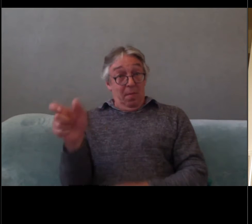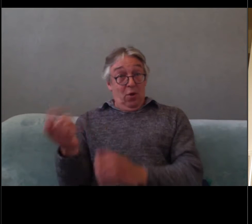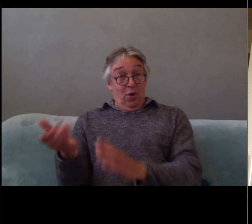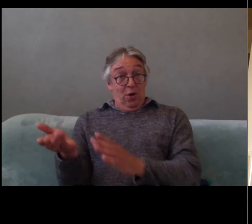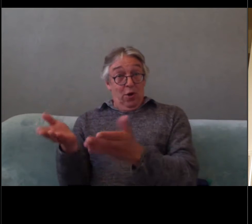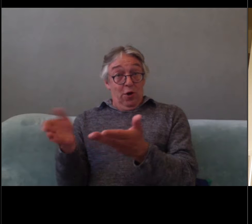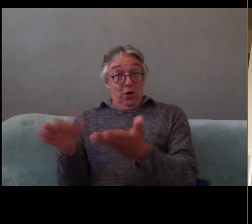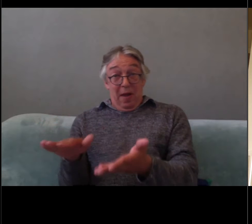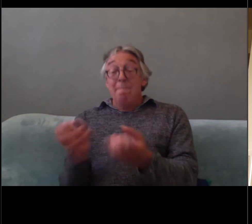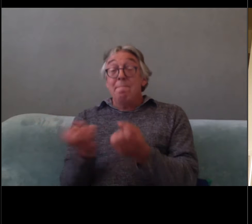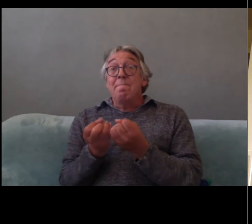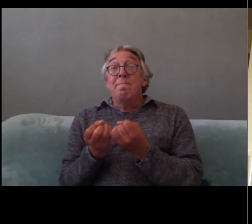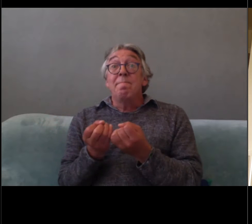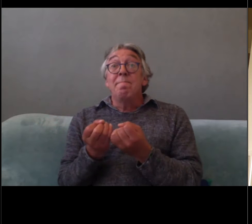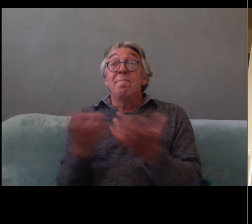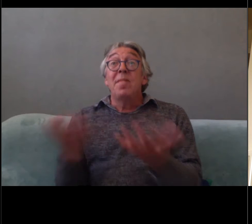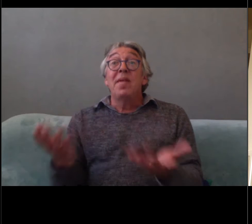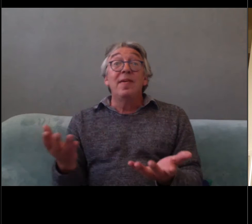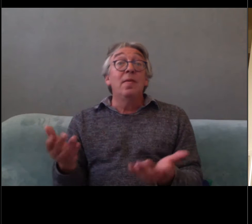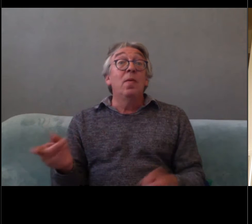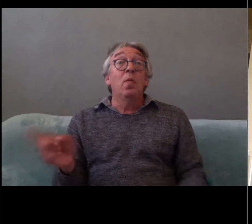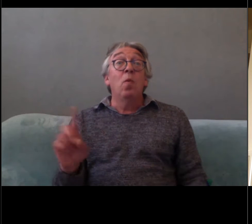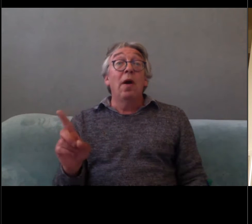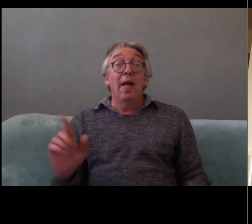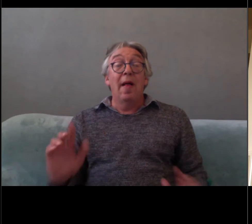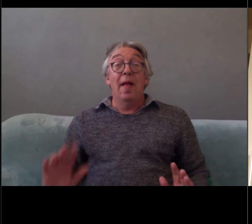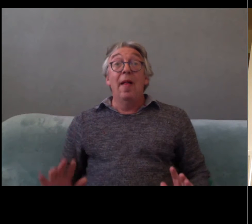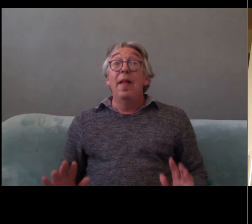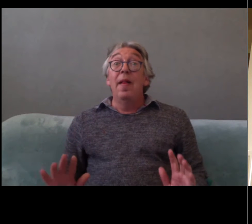they've been in institutions, in residential settings,